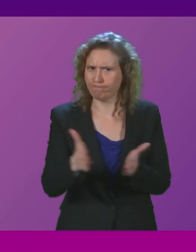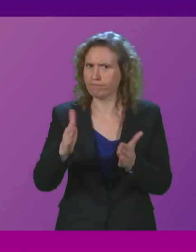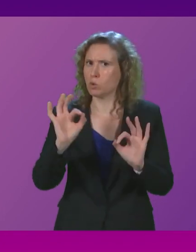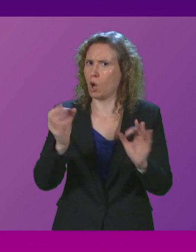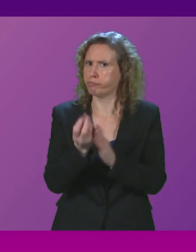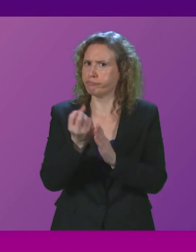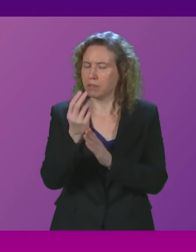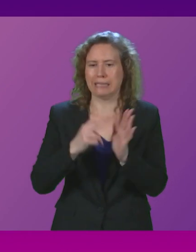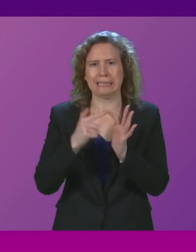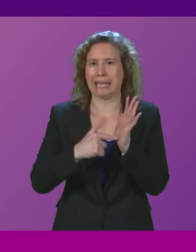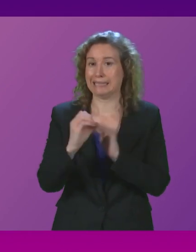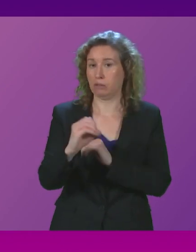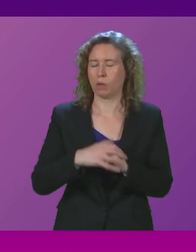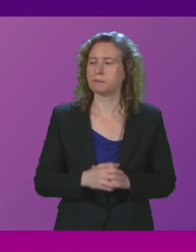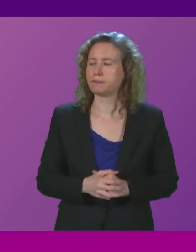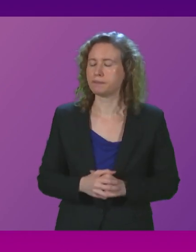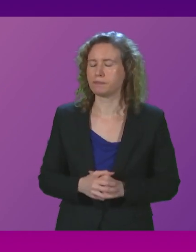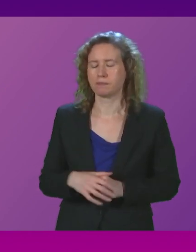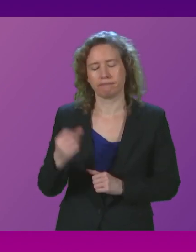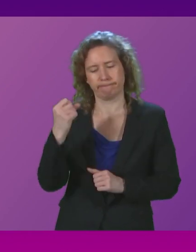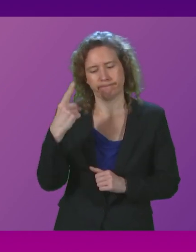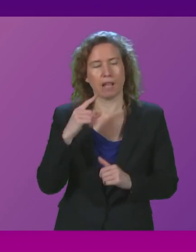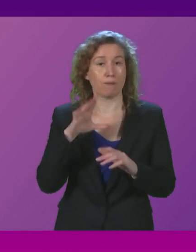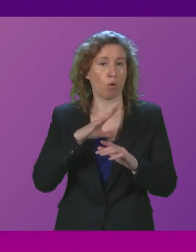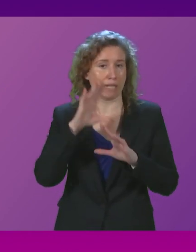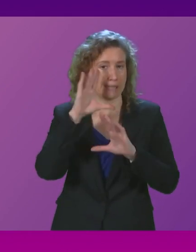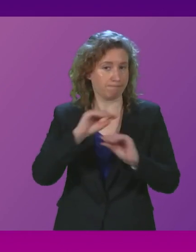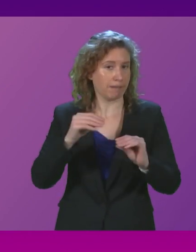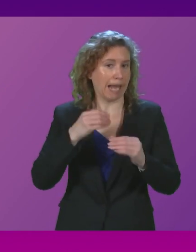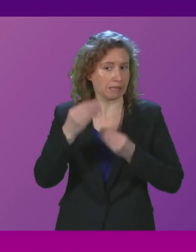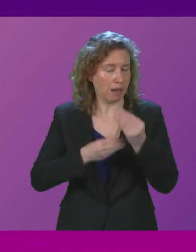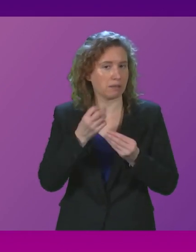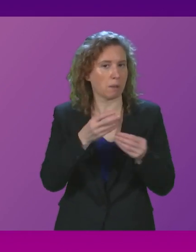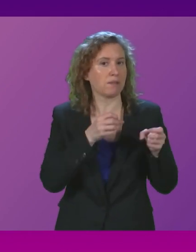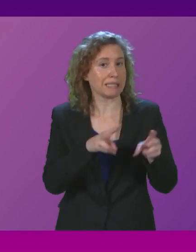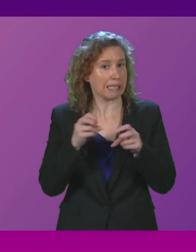I have already set out some of the schemes that are in place, and the funding that is